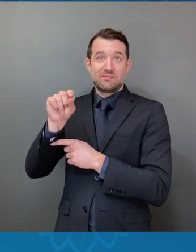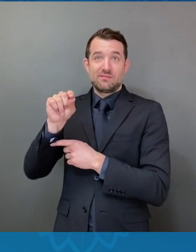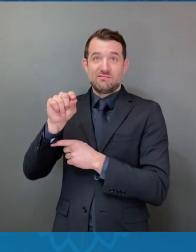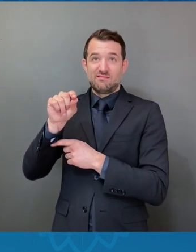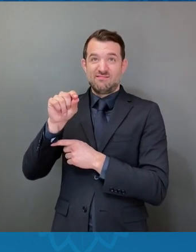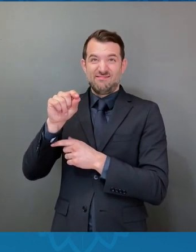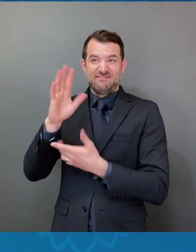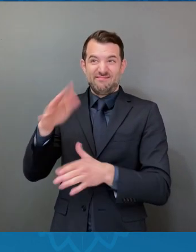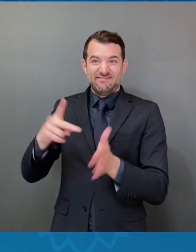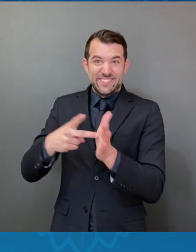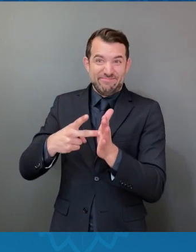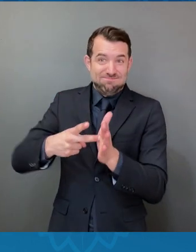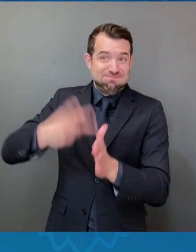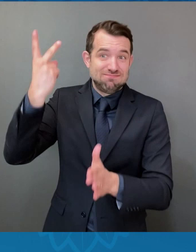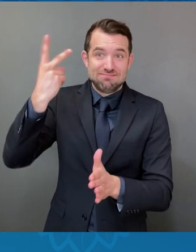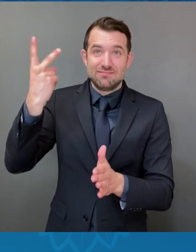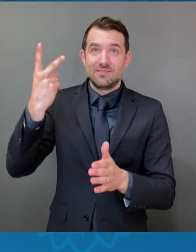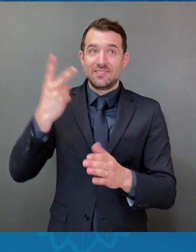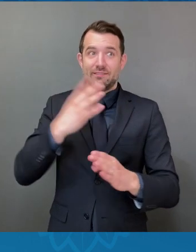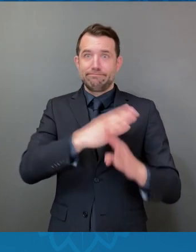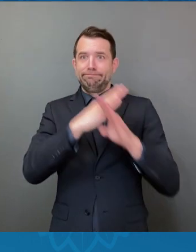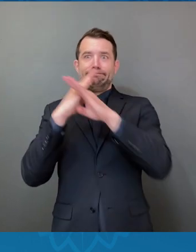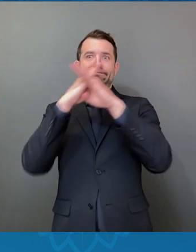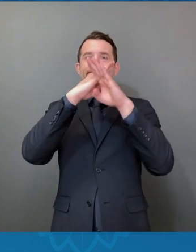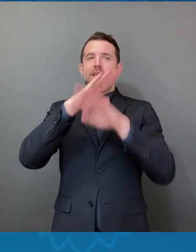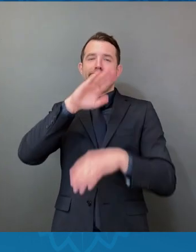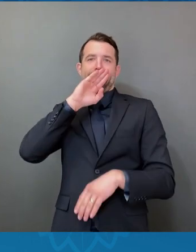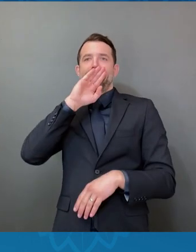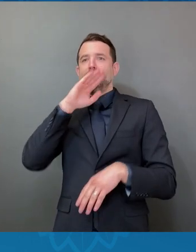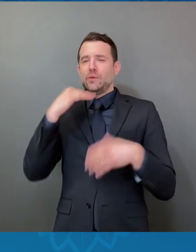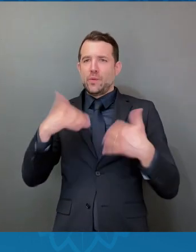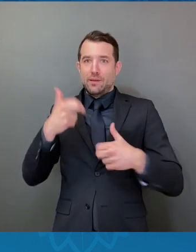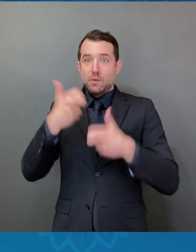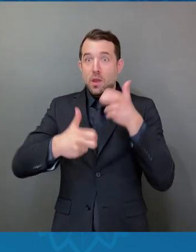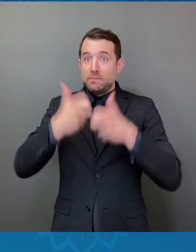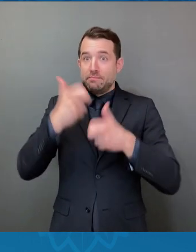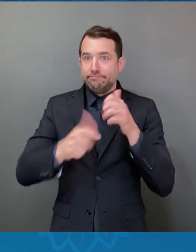while voting than other populations. And I think we all know and agree